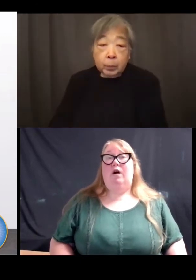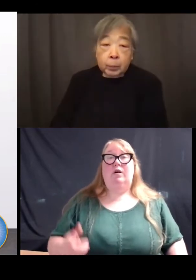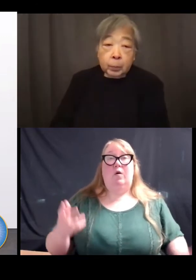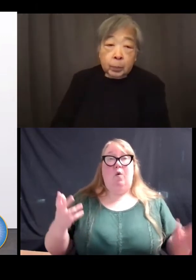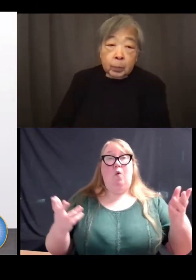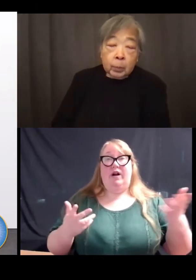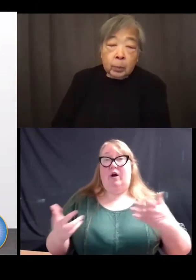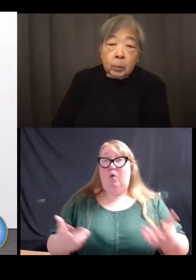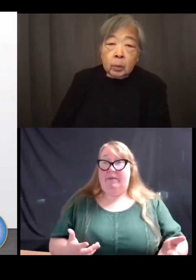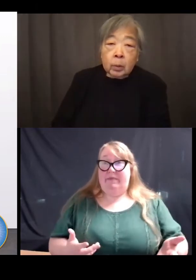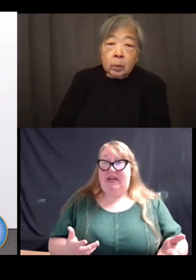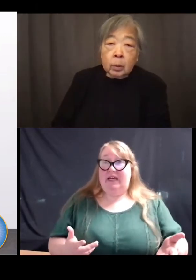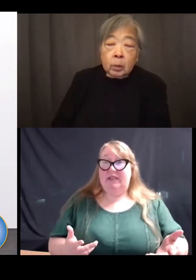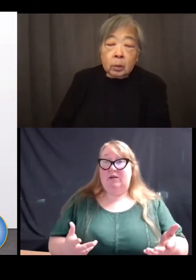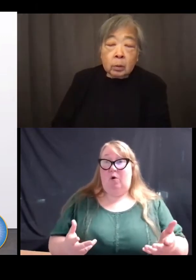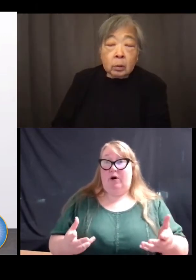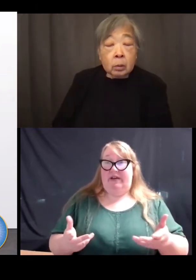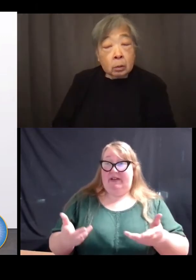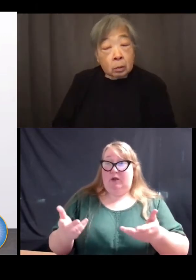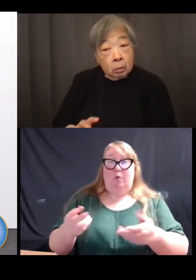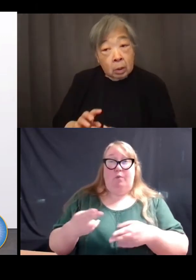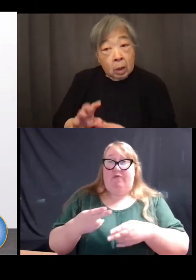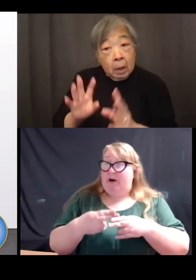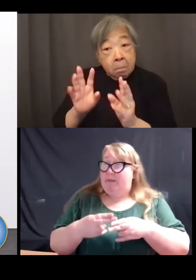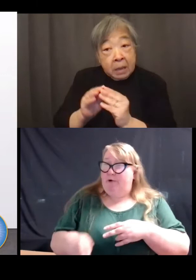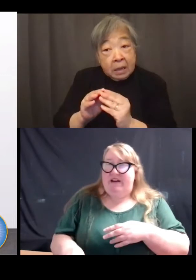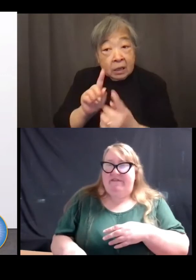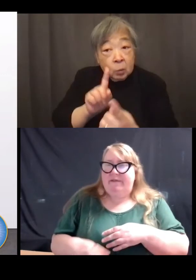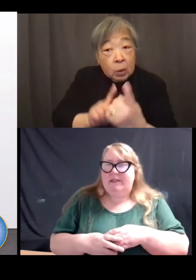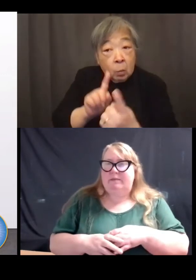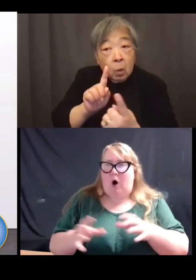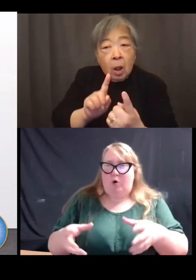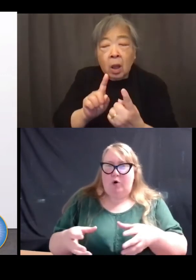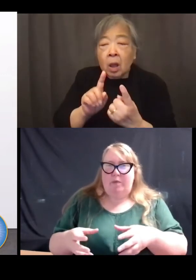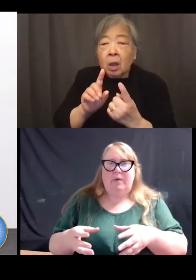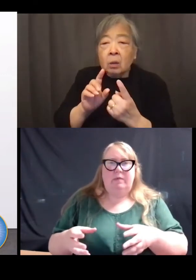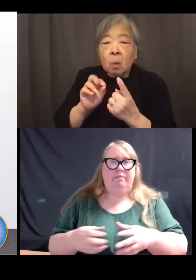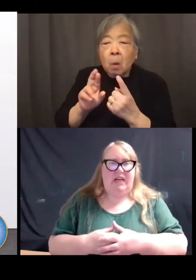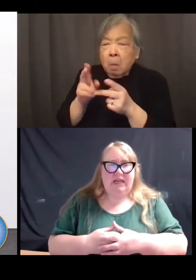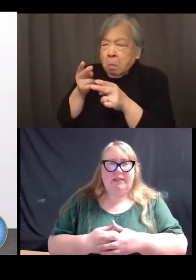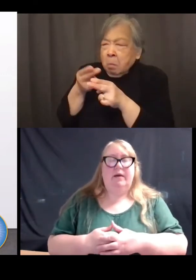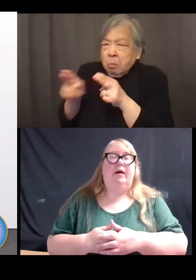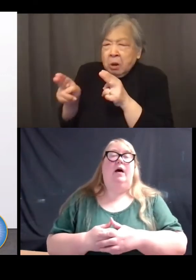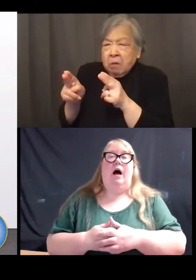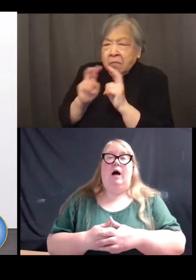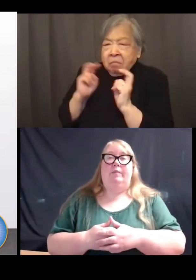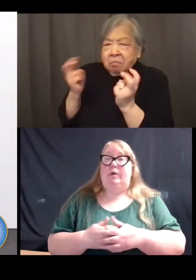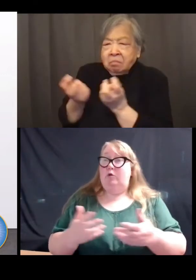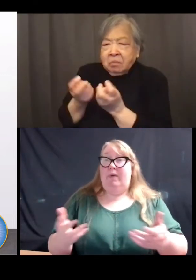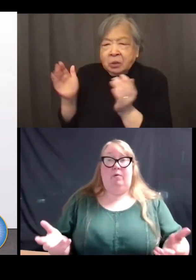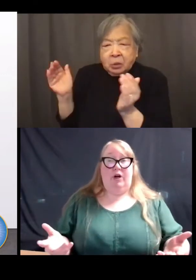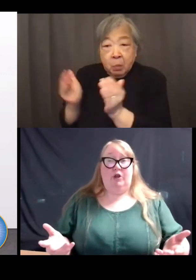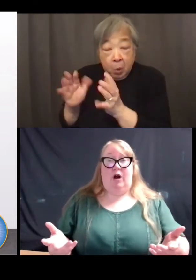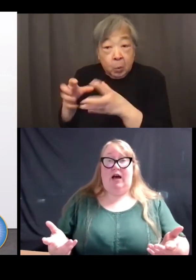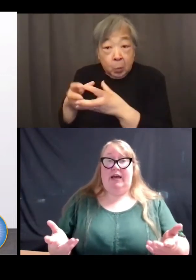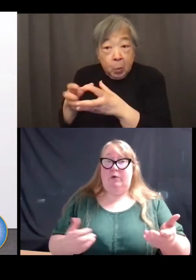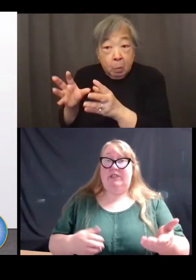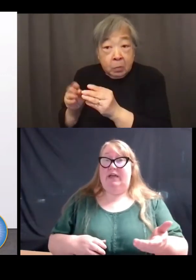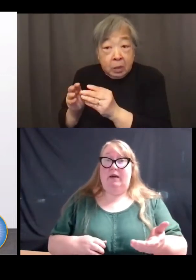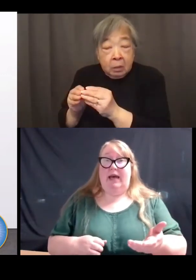For one-on-one meetings or very brief small group meetings you may want to try using a